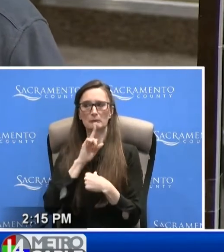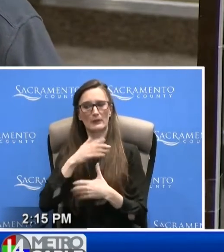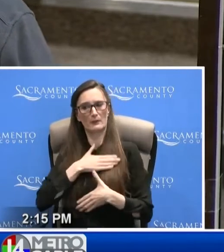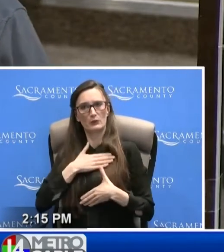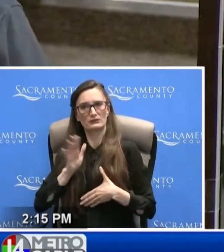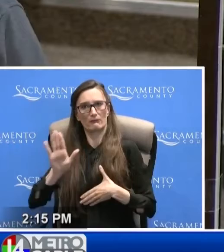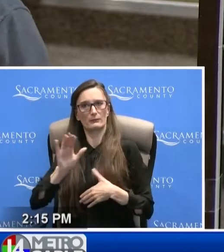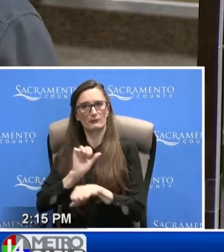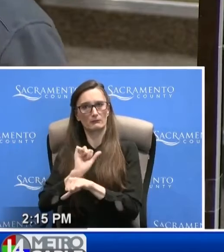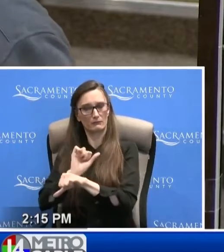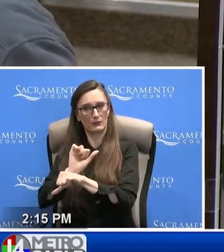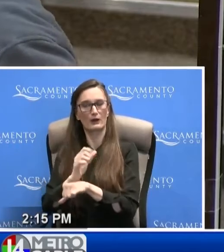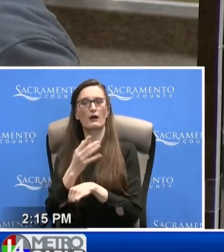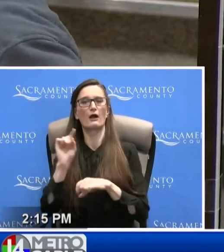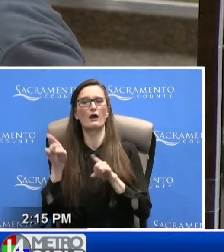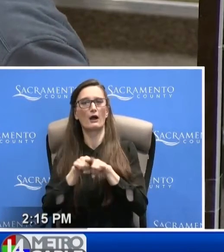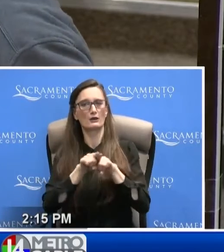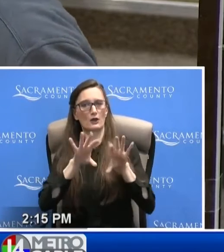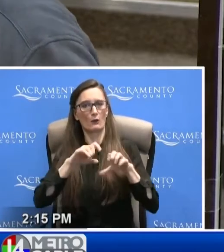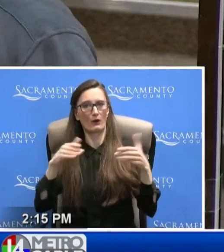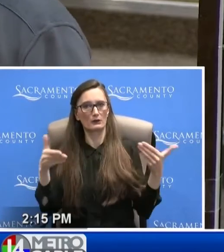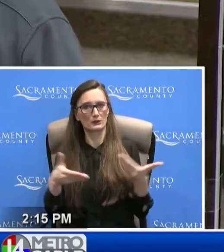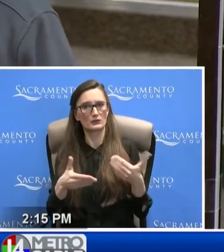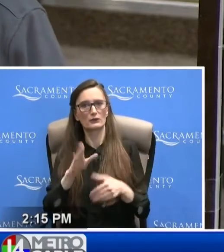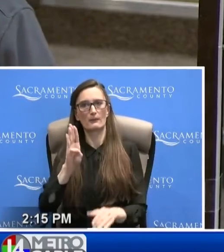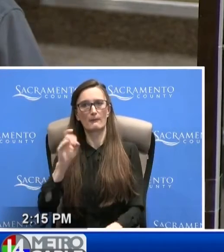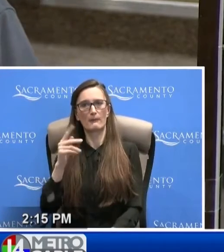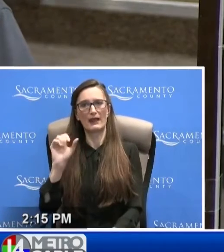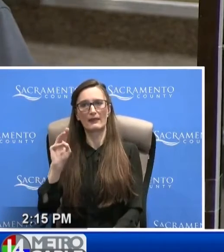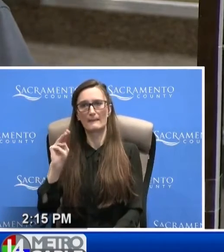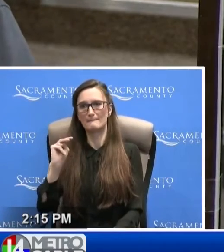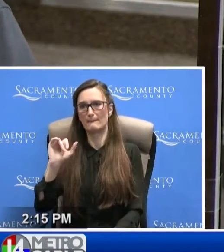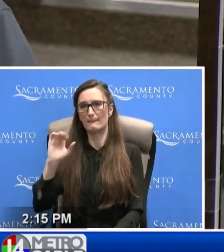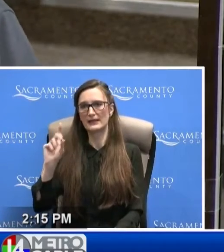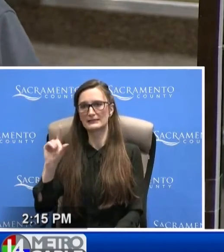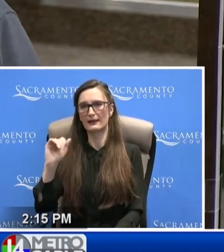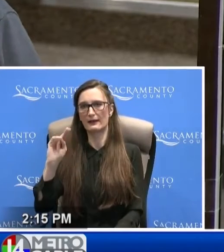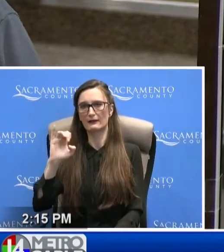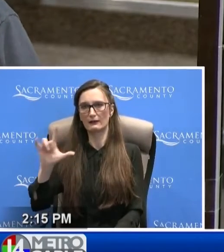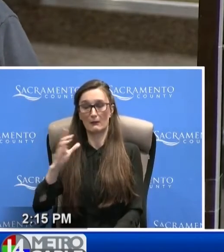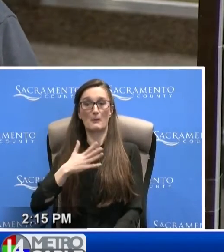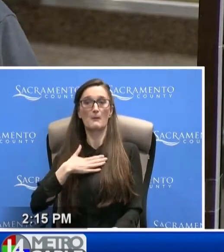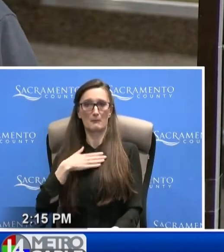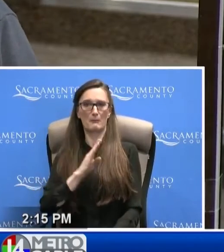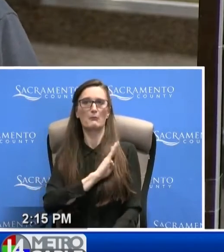I also want to introduce Becky McDaniel, who is my board chair. I'm with the Rio Linda Alberta Recreation and Park District,